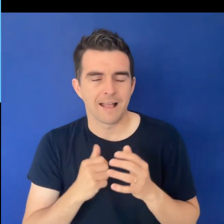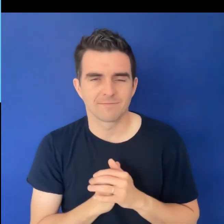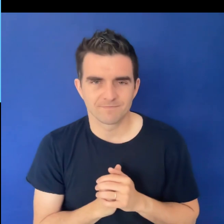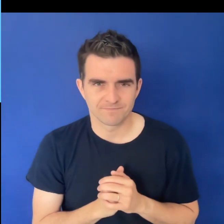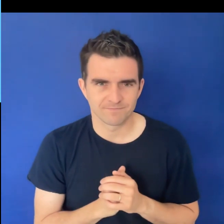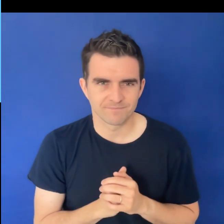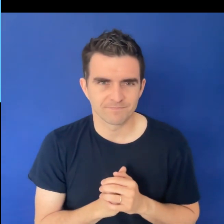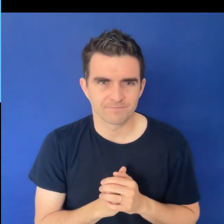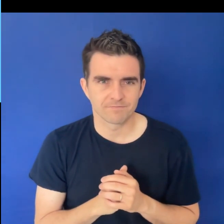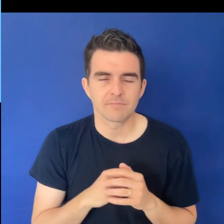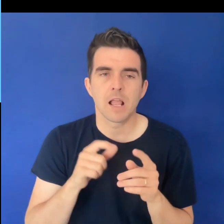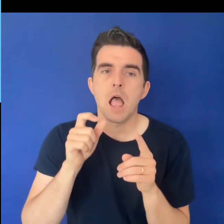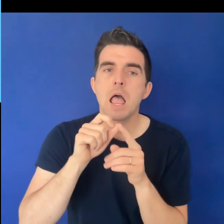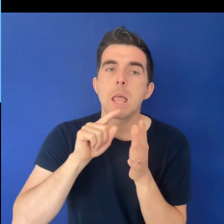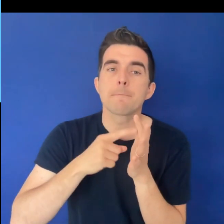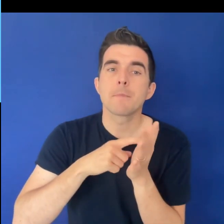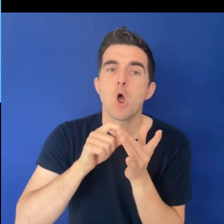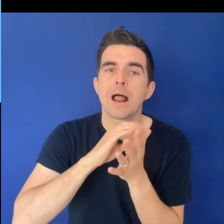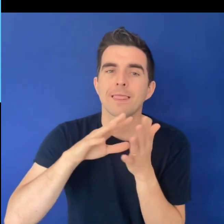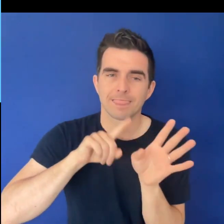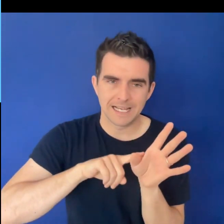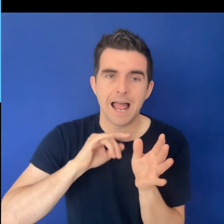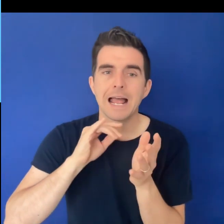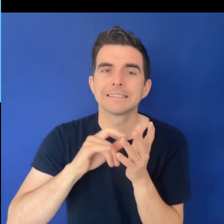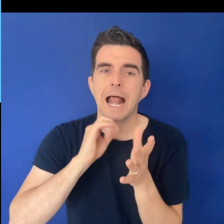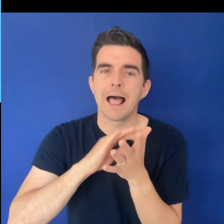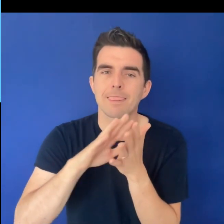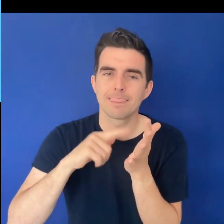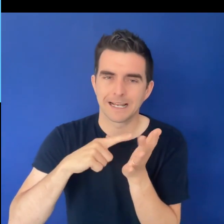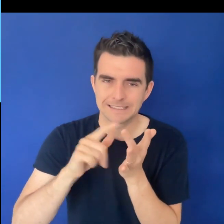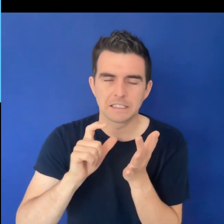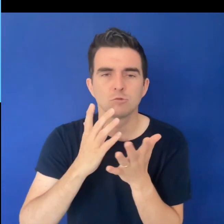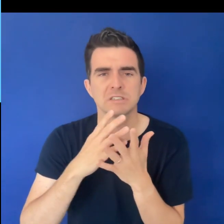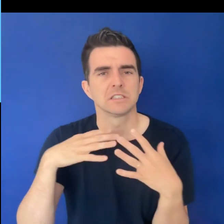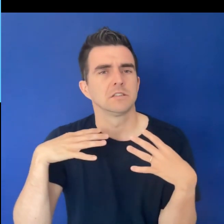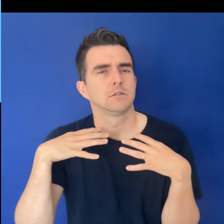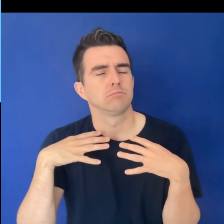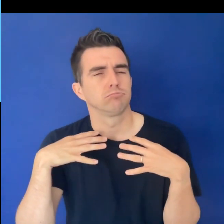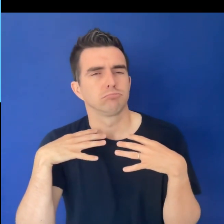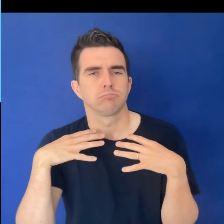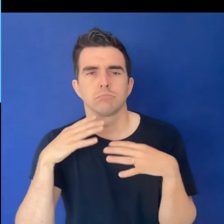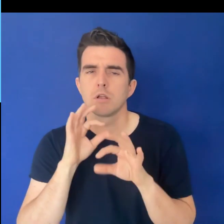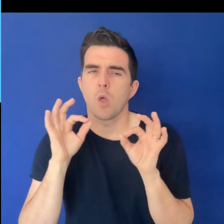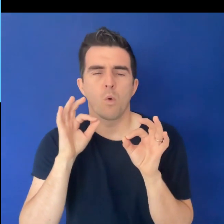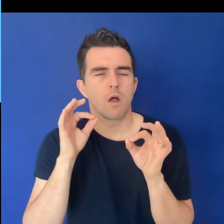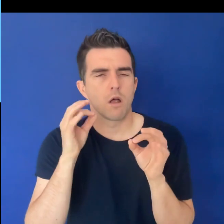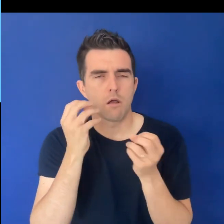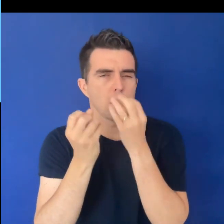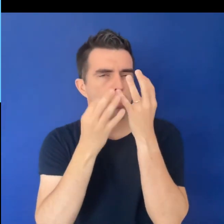Periphery Synthetic is a chill, relaxed, non-violent metroidvania that takes place